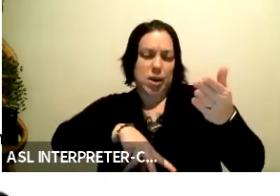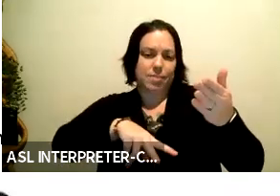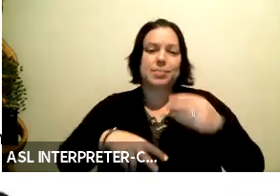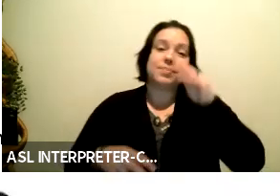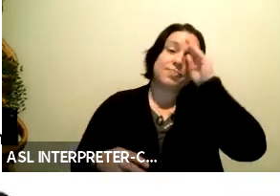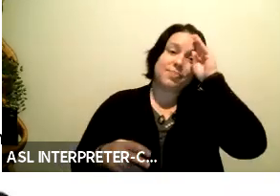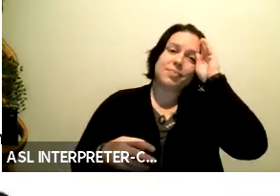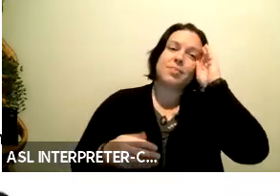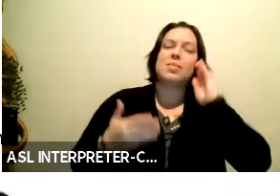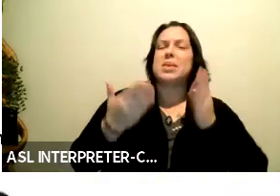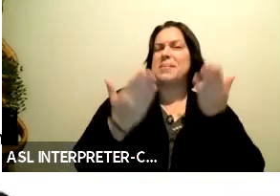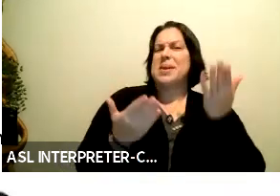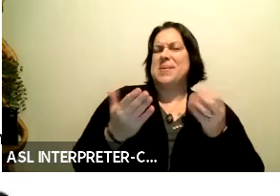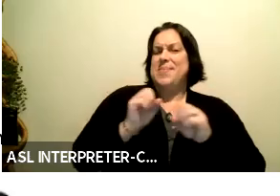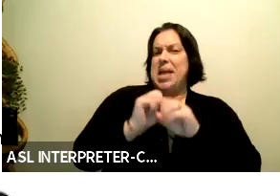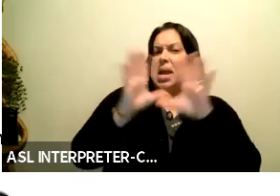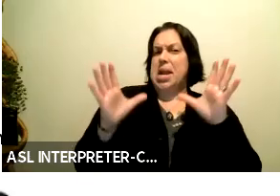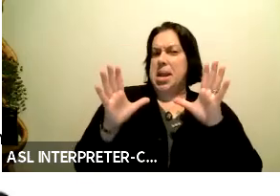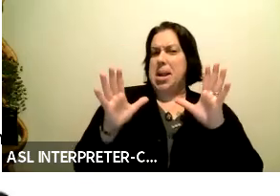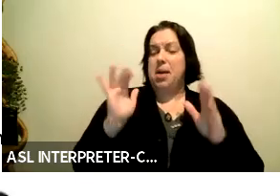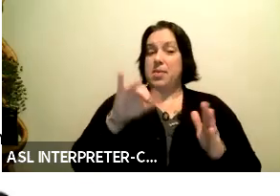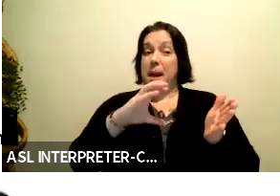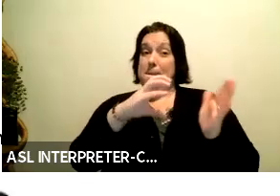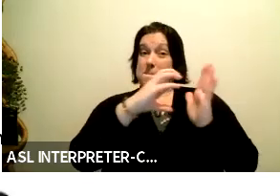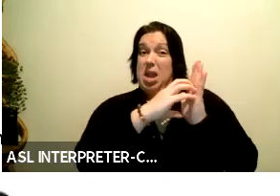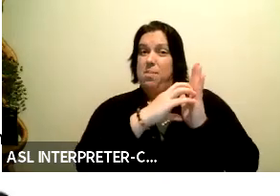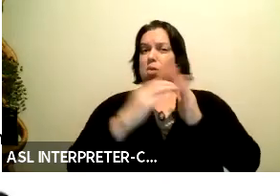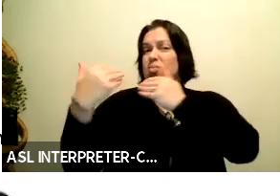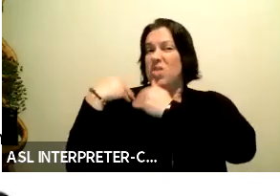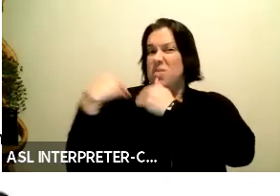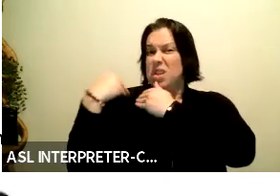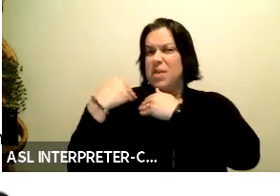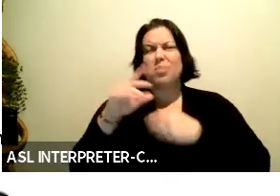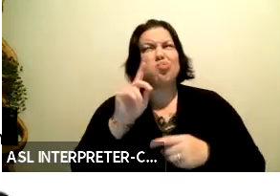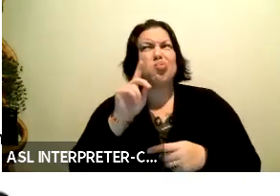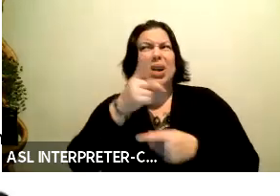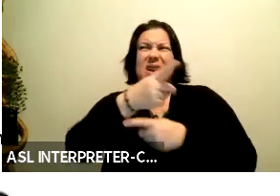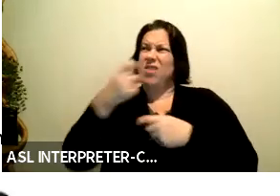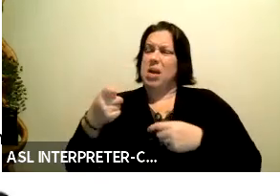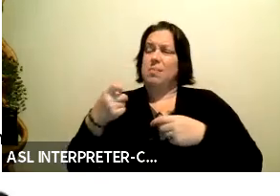unclear where this parable of responsibility came from, but as we think about places,